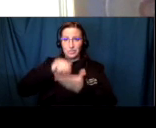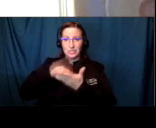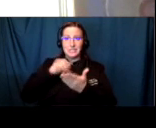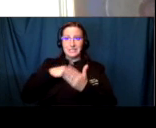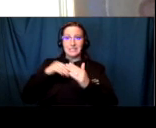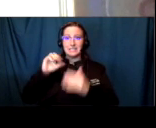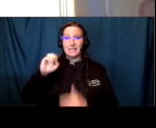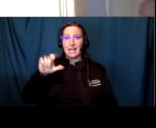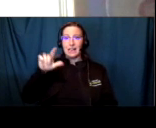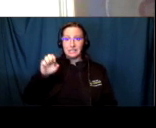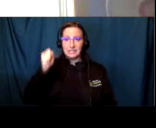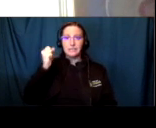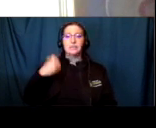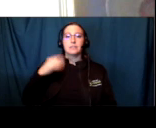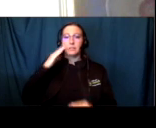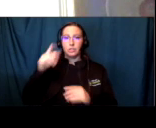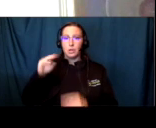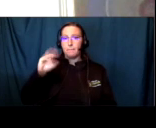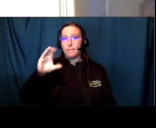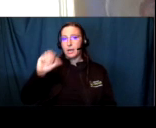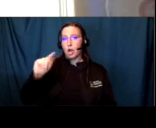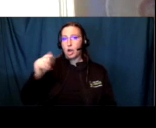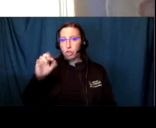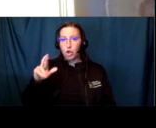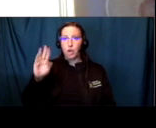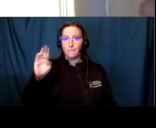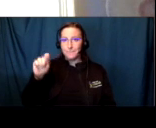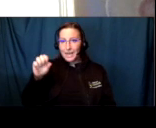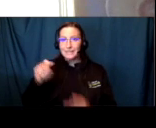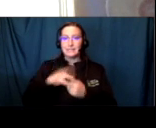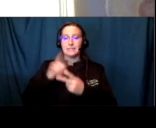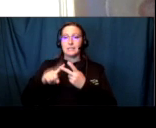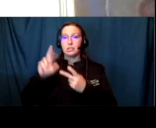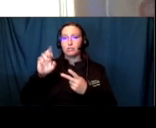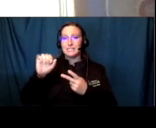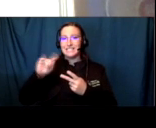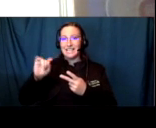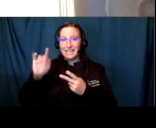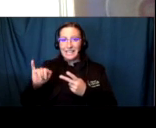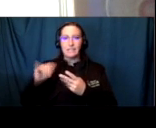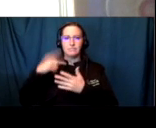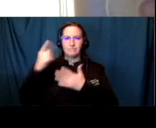and your Macarthur Bates and your Rossetti. Just take a look at some of the concepts and the order that they develop in